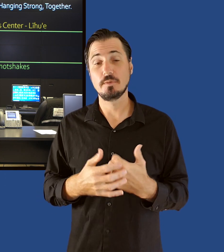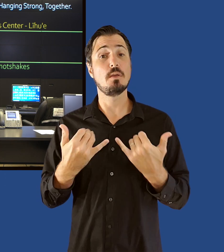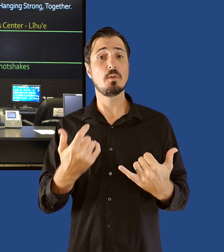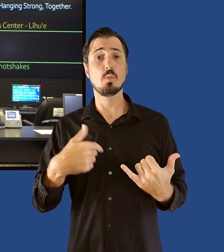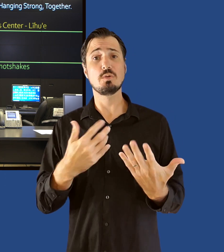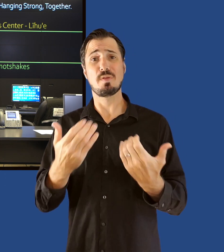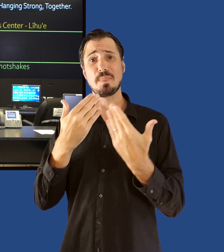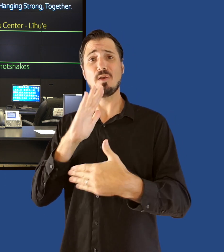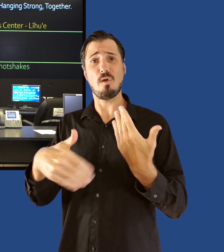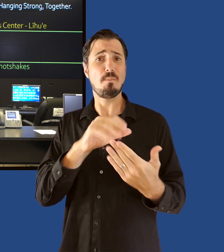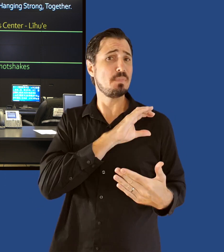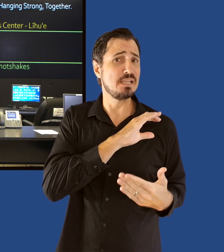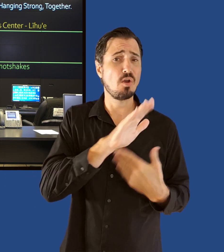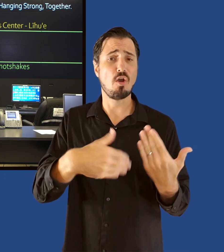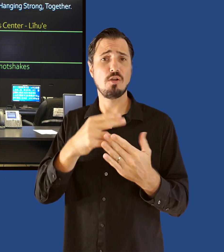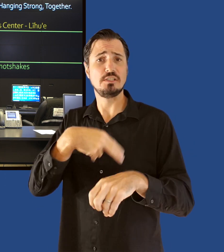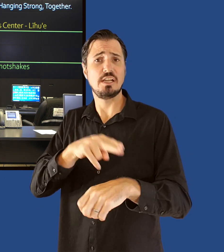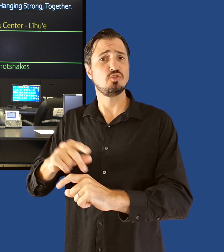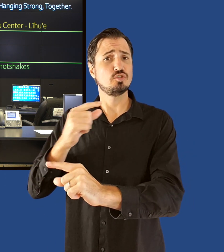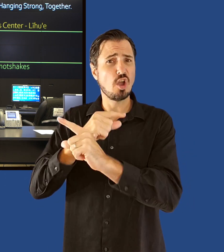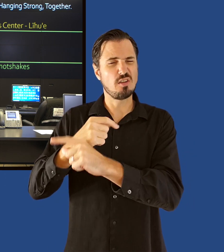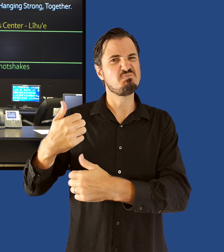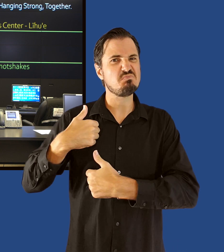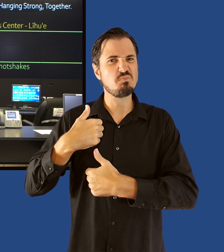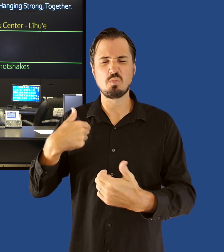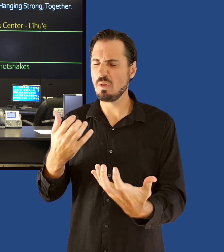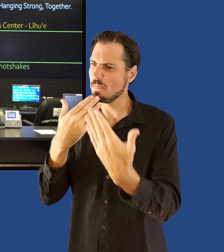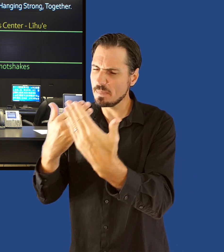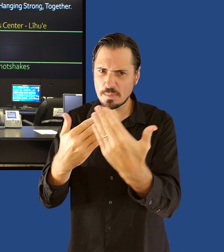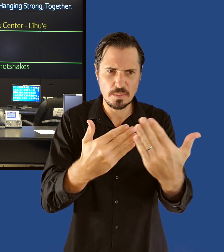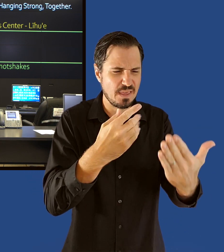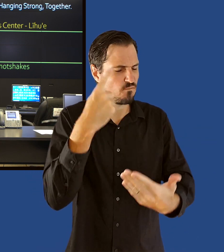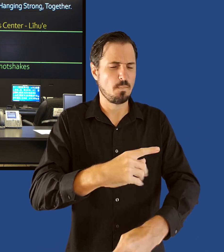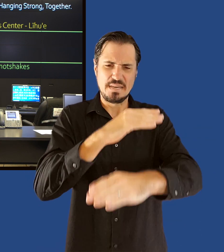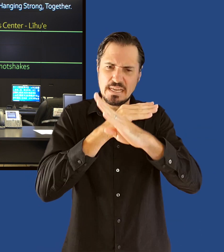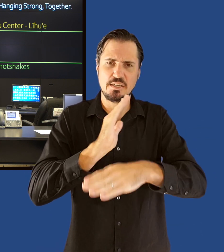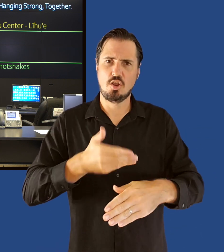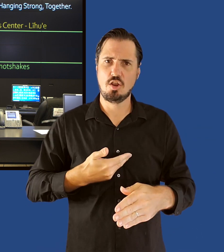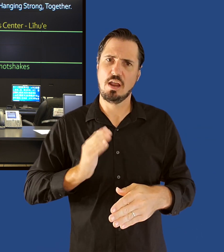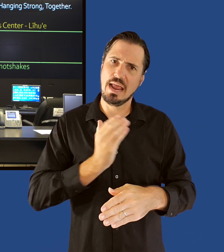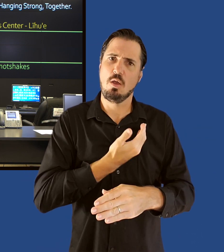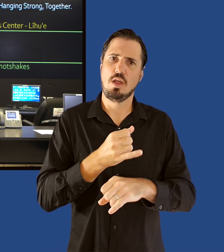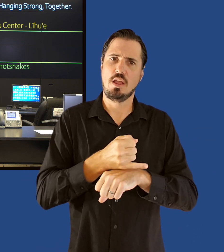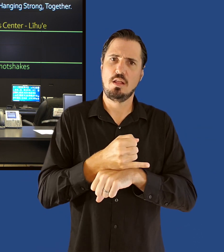We are the only county that has a checkpoint stationed at our airport to monitor every person exiting our airport.